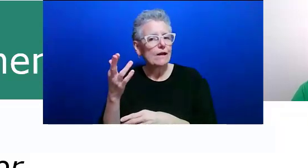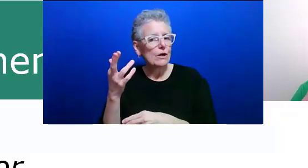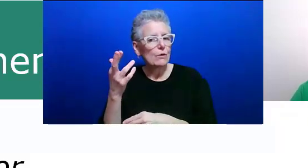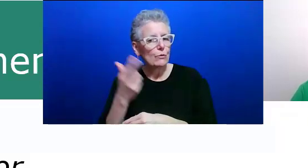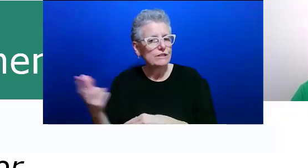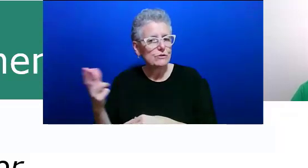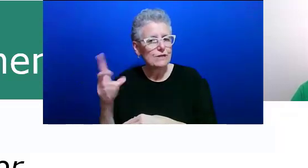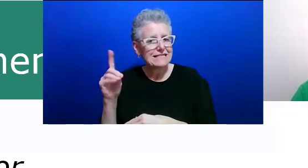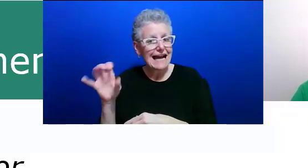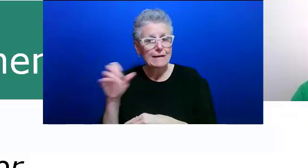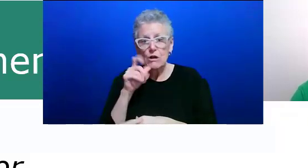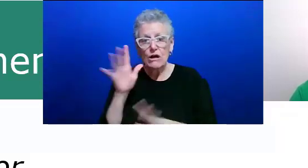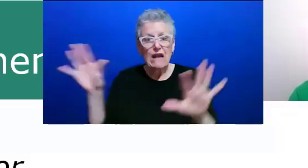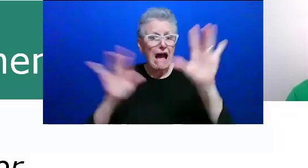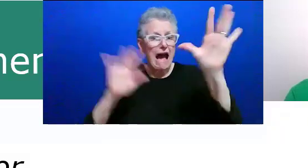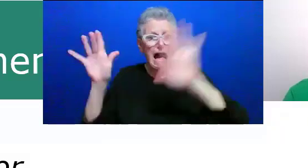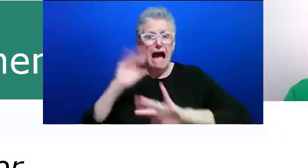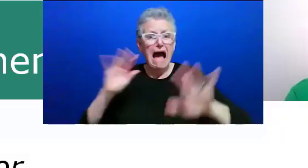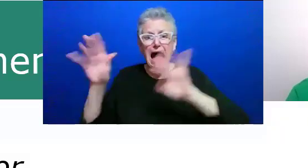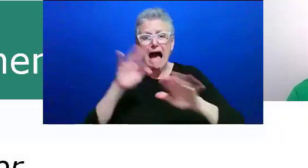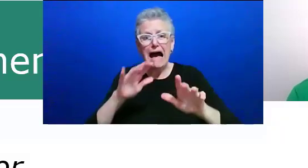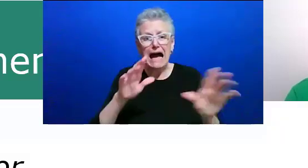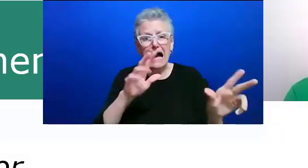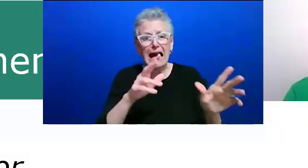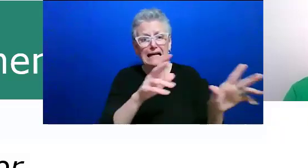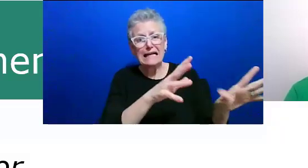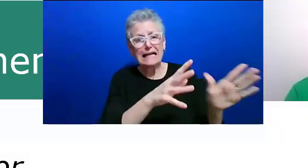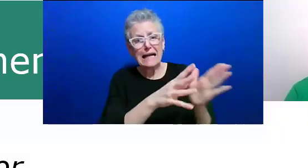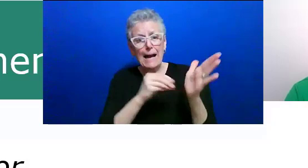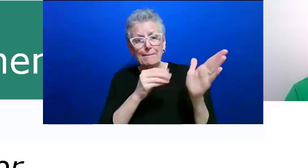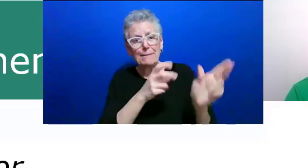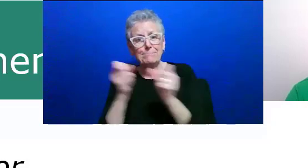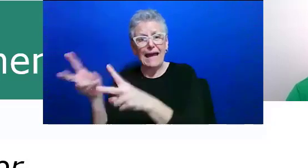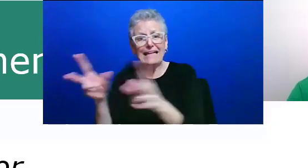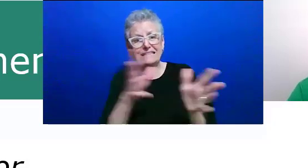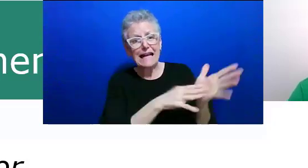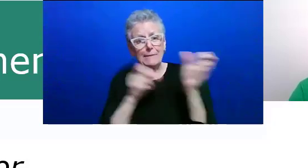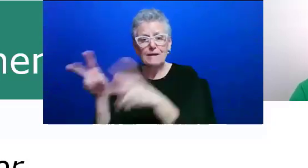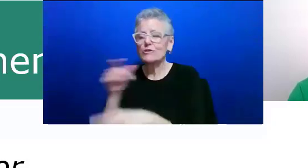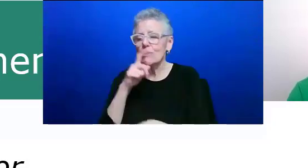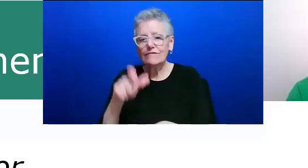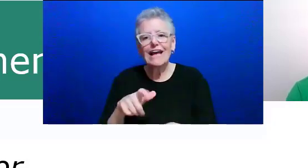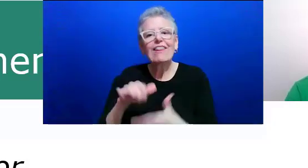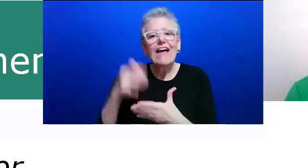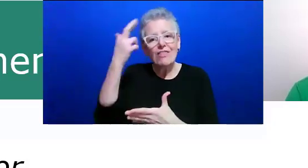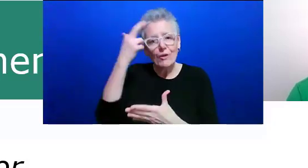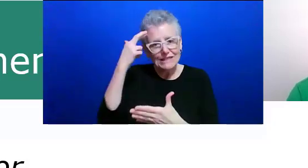to frantically copy and paste things. That is also the reason that I'm not going to go through all of the things